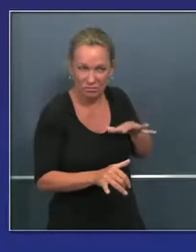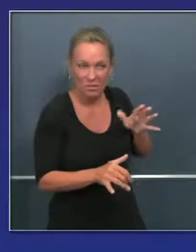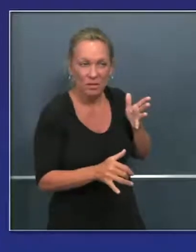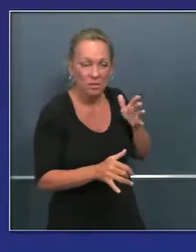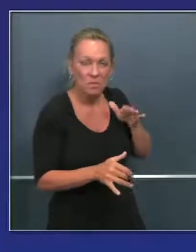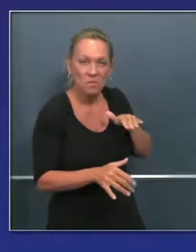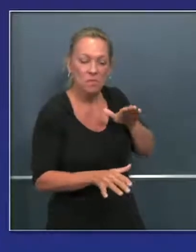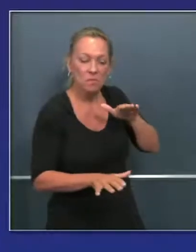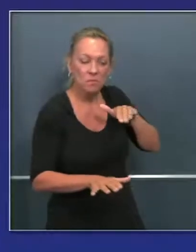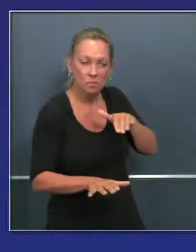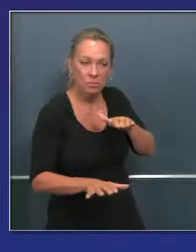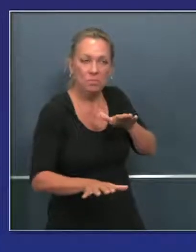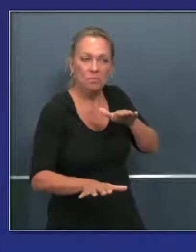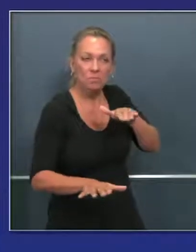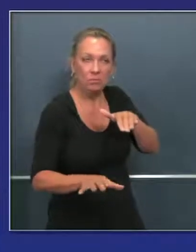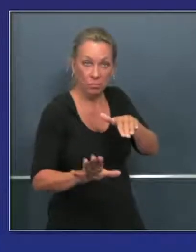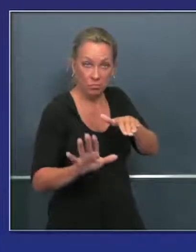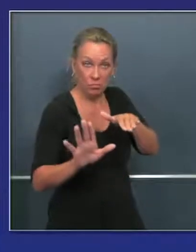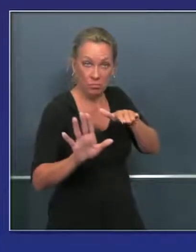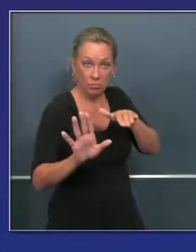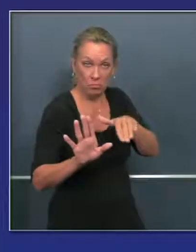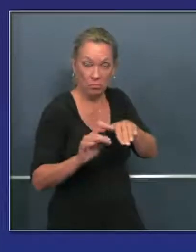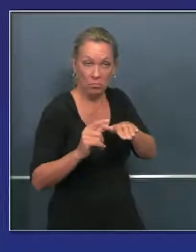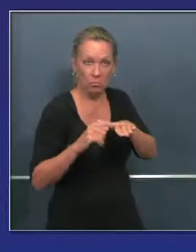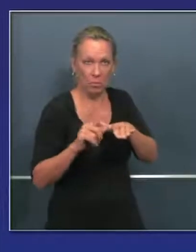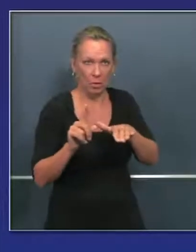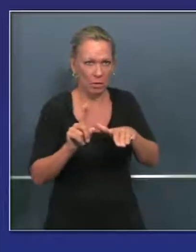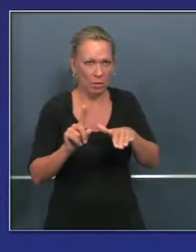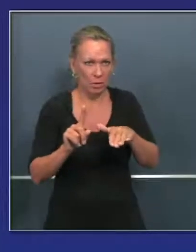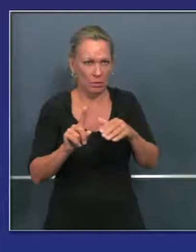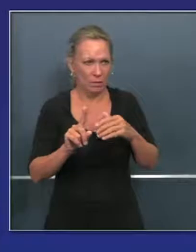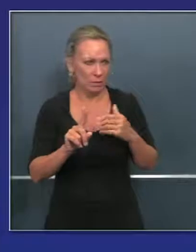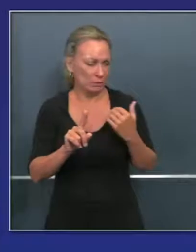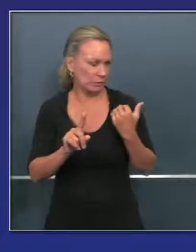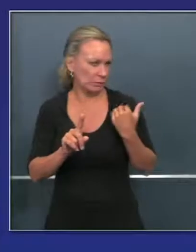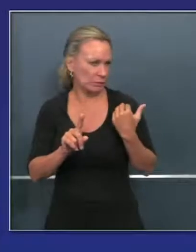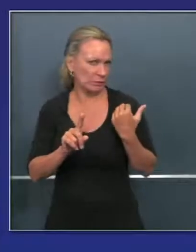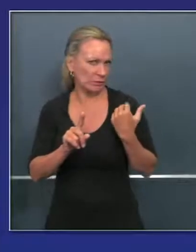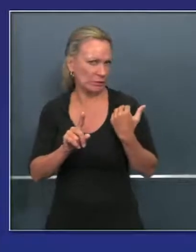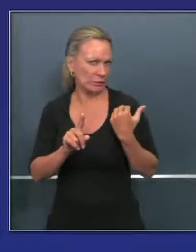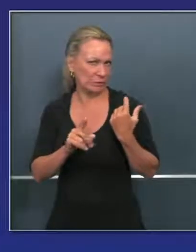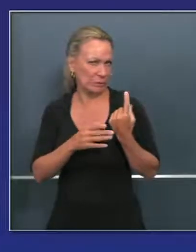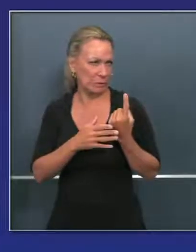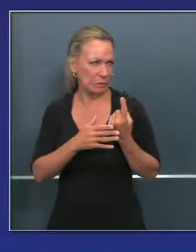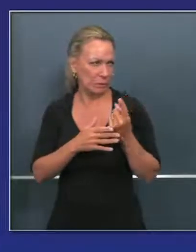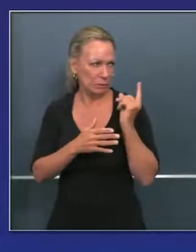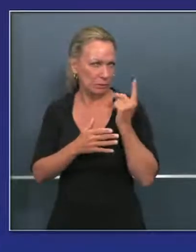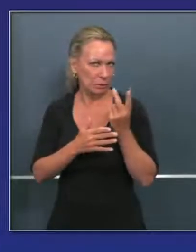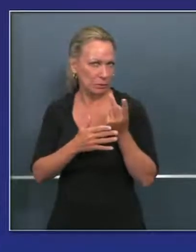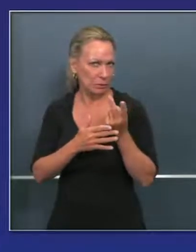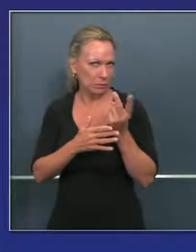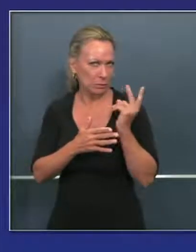raised the concerns that led to the decisions we made on Friday in Imperial County led to the